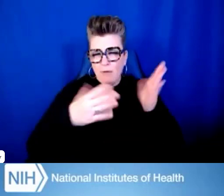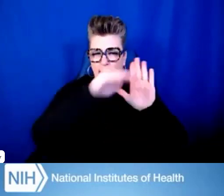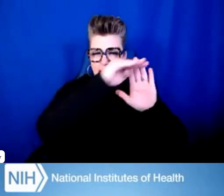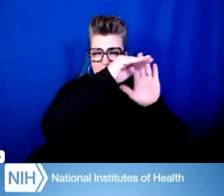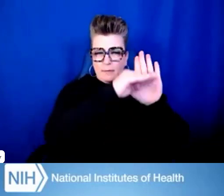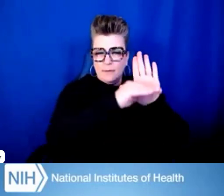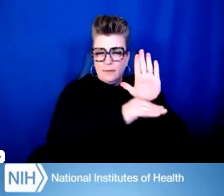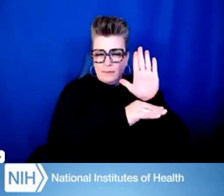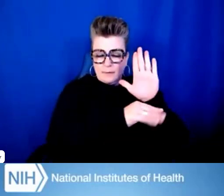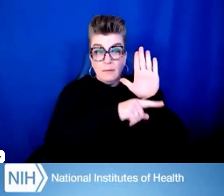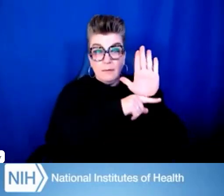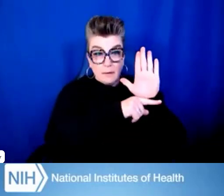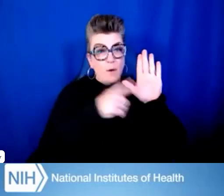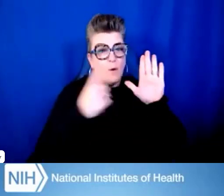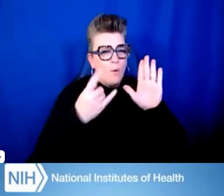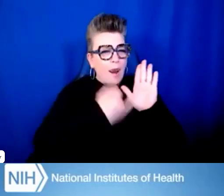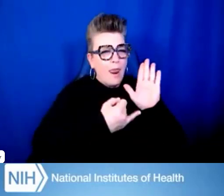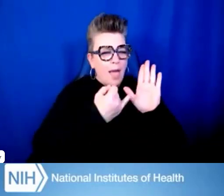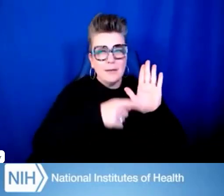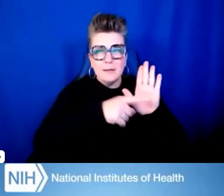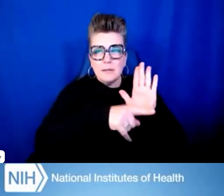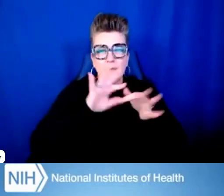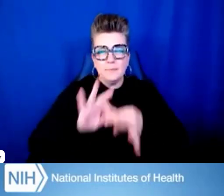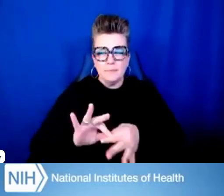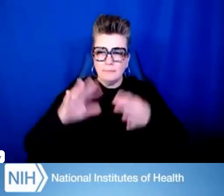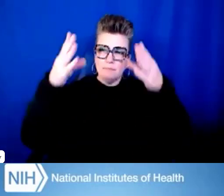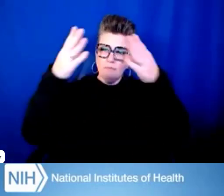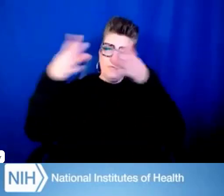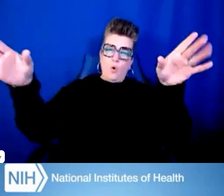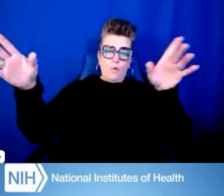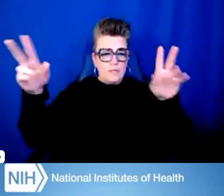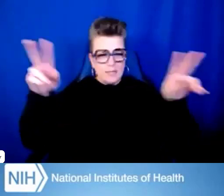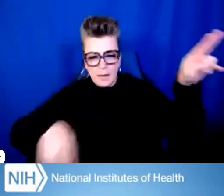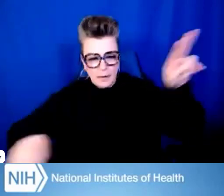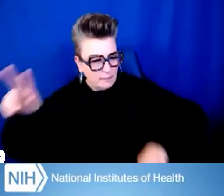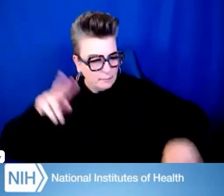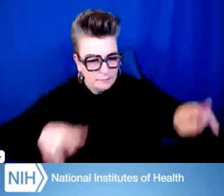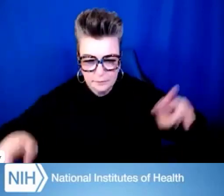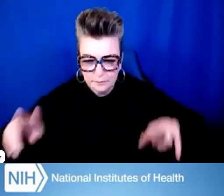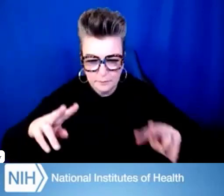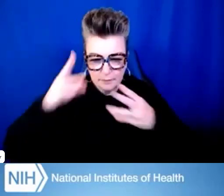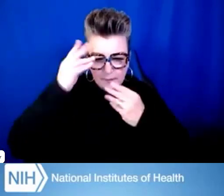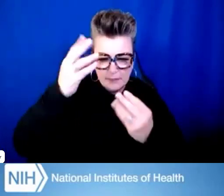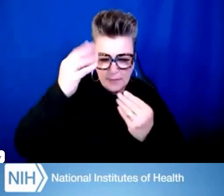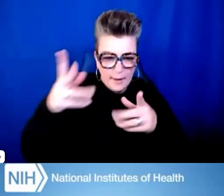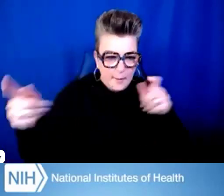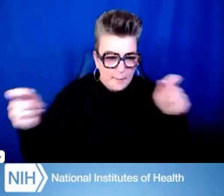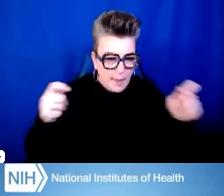there's a section for sort of oversight of data management and sharing. And in that, we've asked applicants to sort of indicate